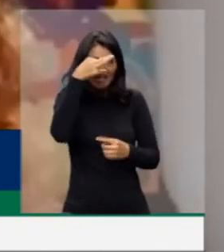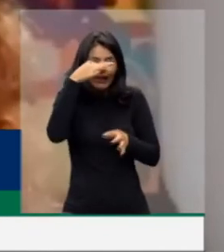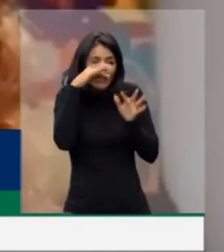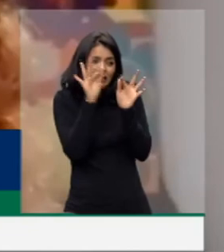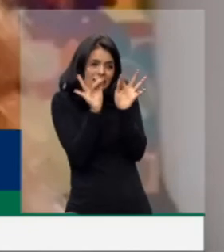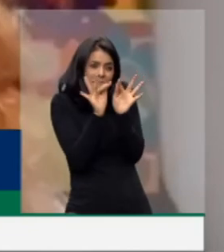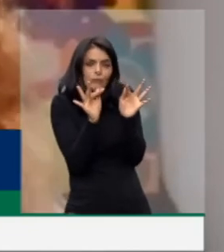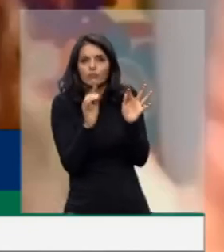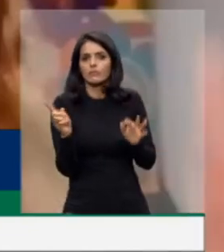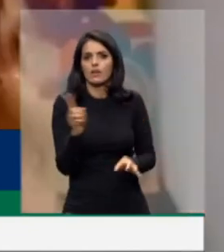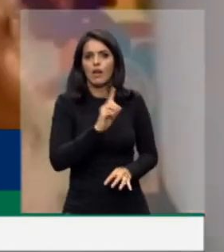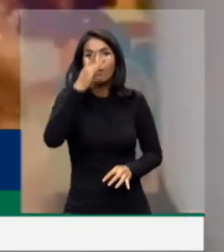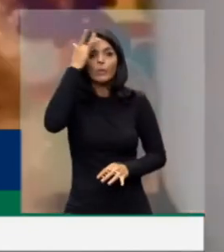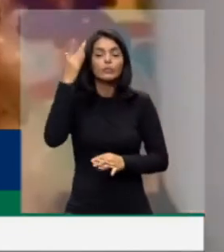UM DE NÓS, REPITO, ISTO NÃO